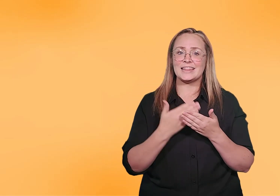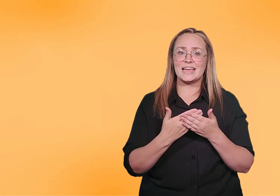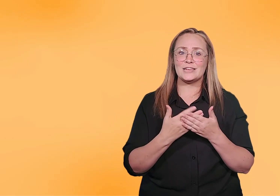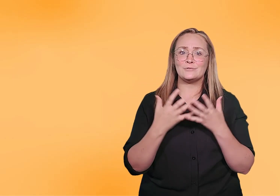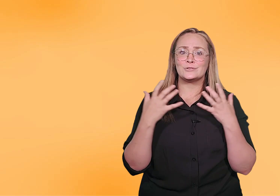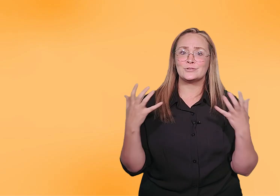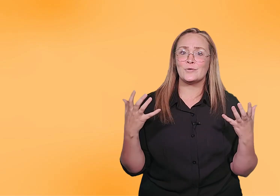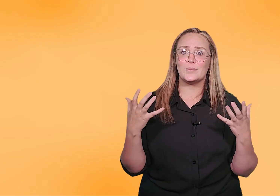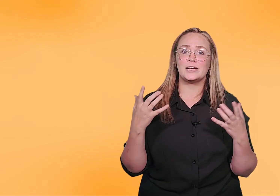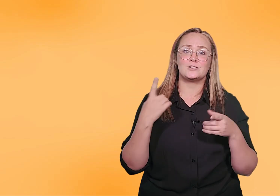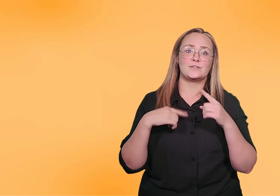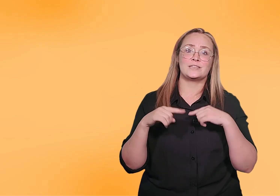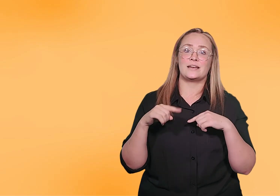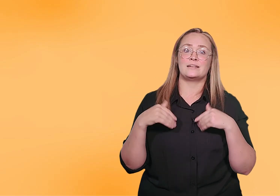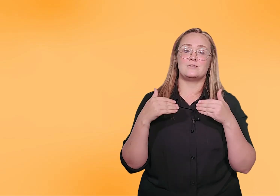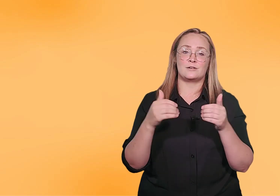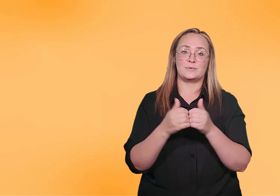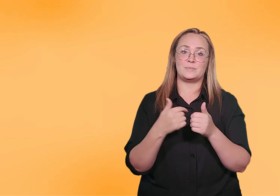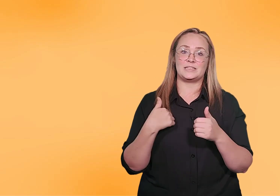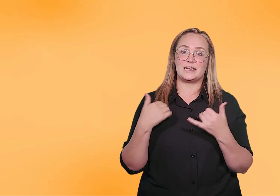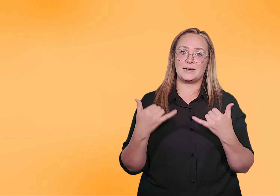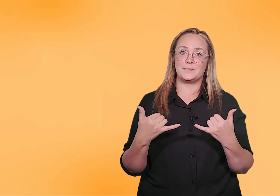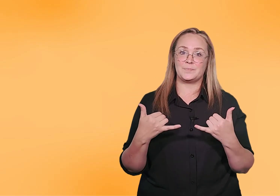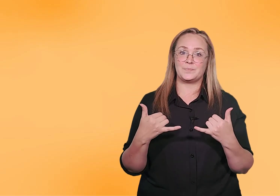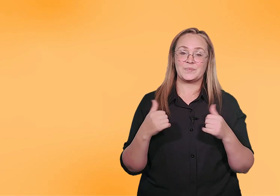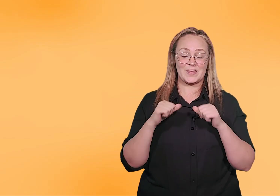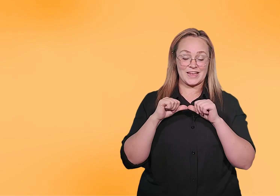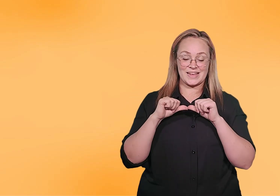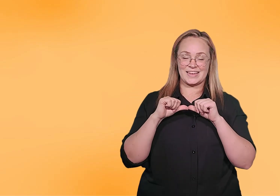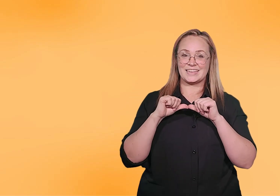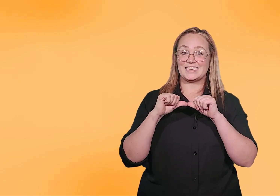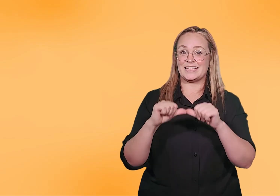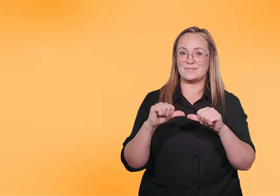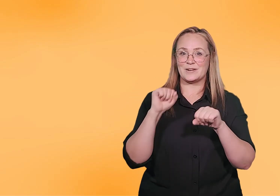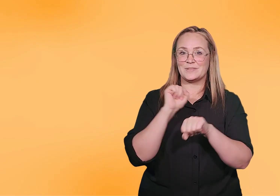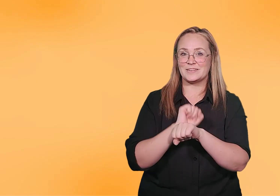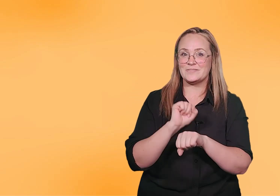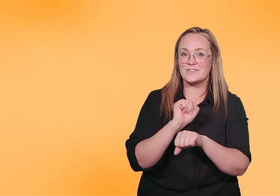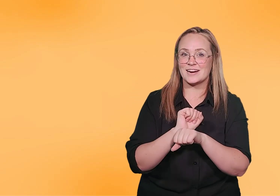Thank you so much for signing along with me today. Keep up the good work,